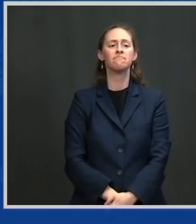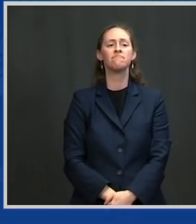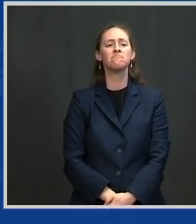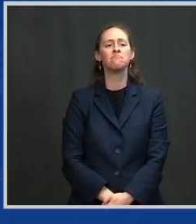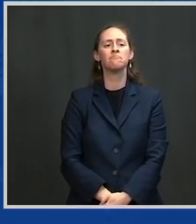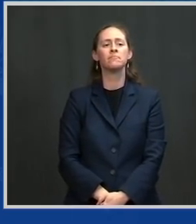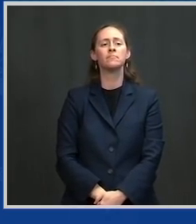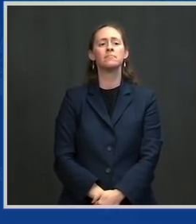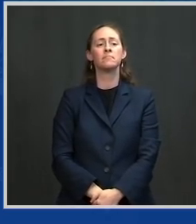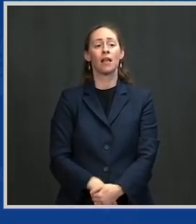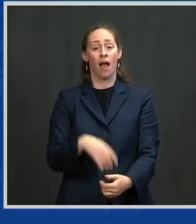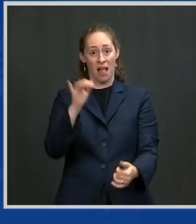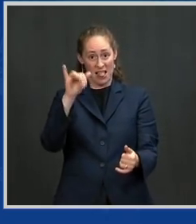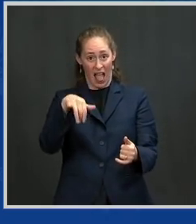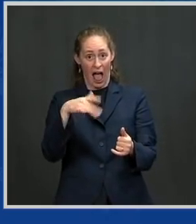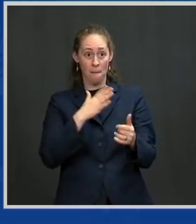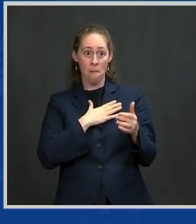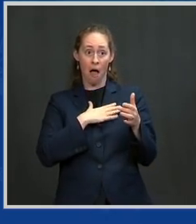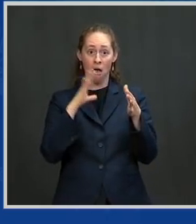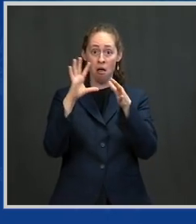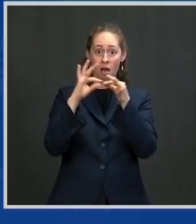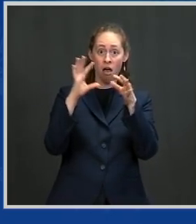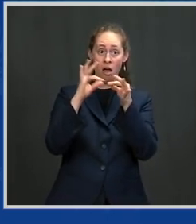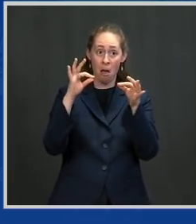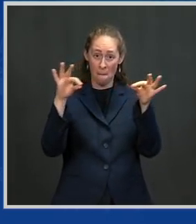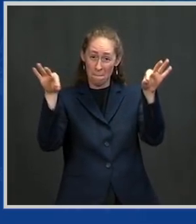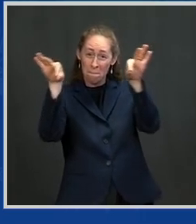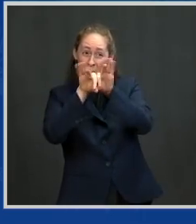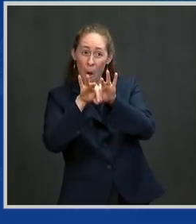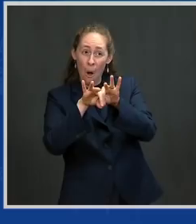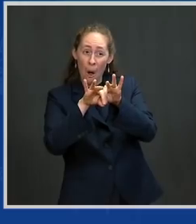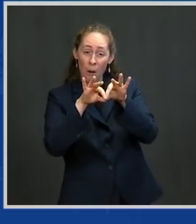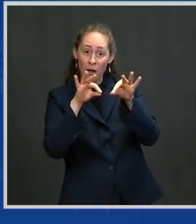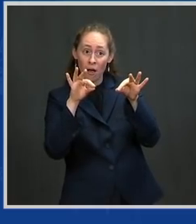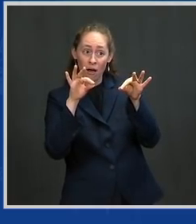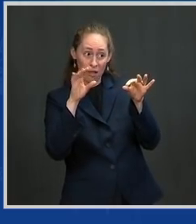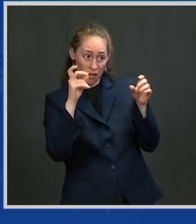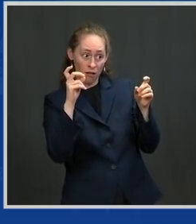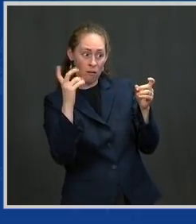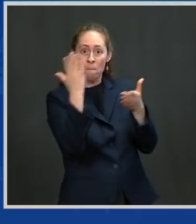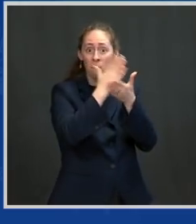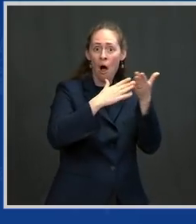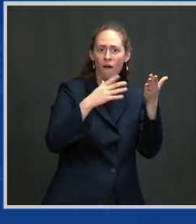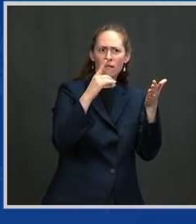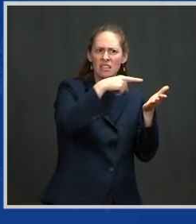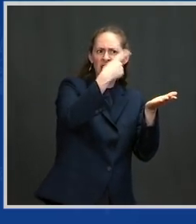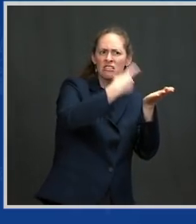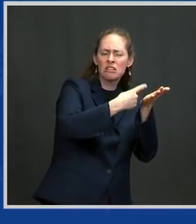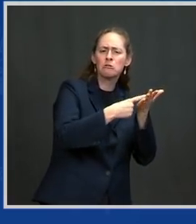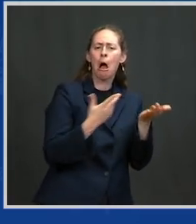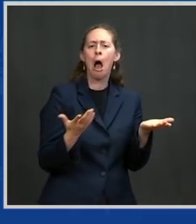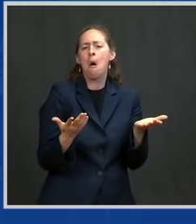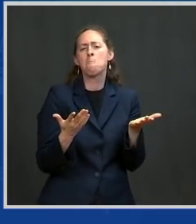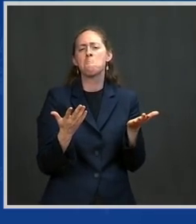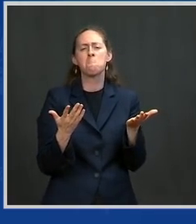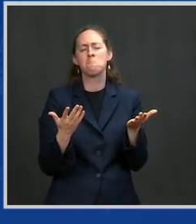in terms of this next meeting we're about to have. The second question was rela- --